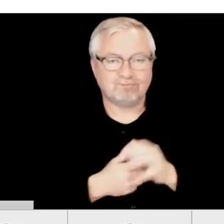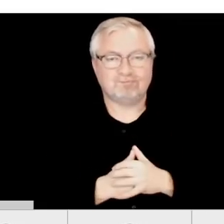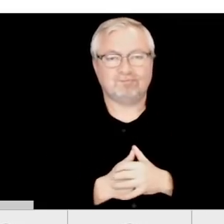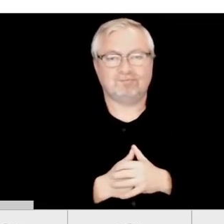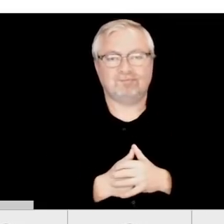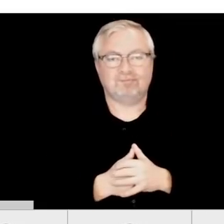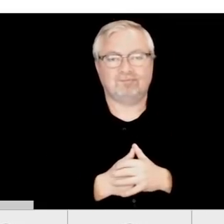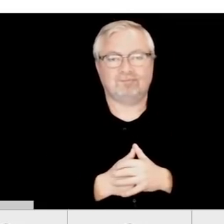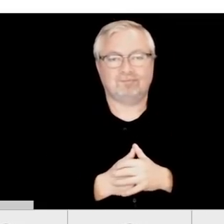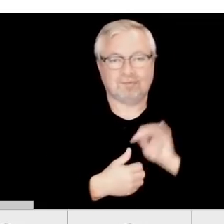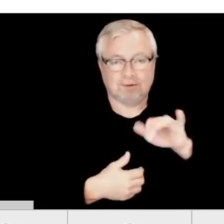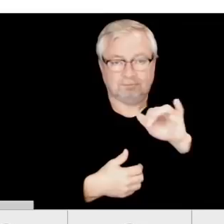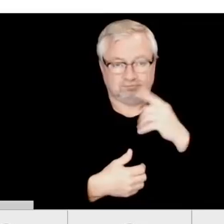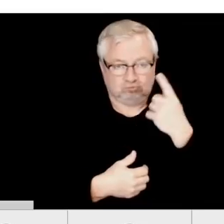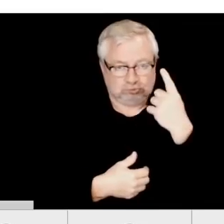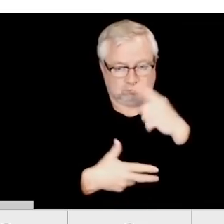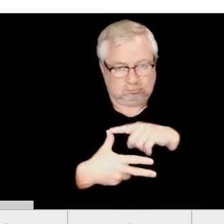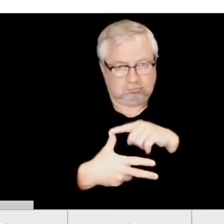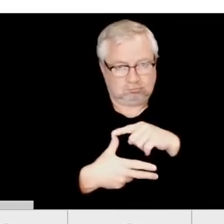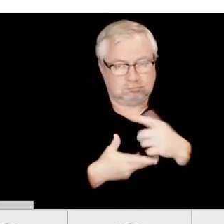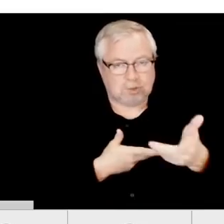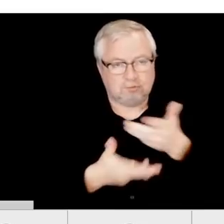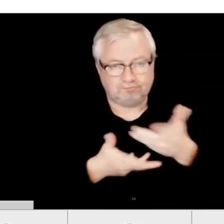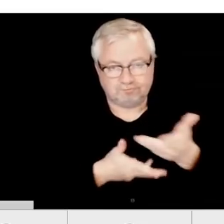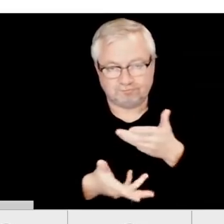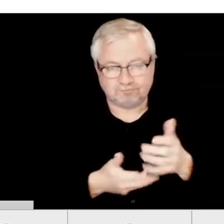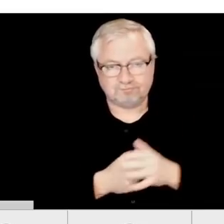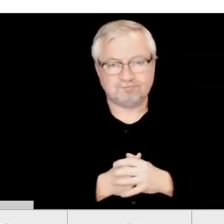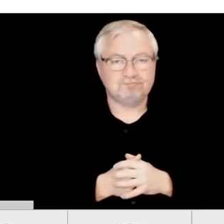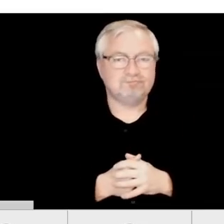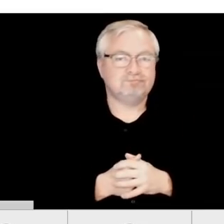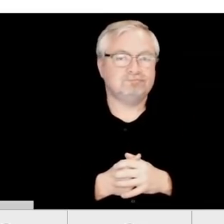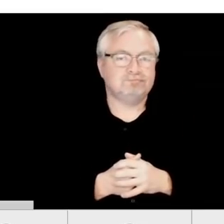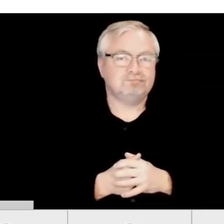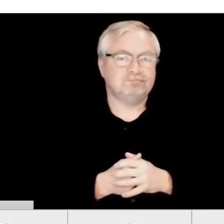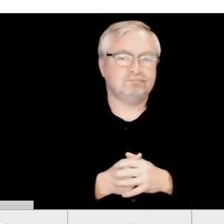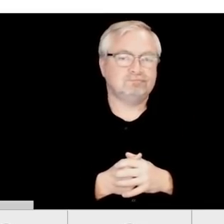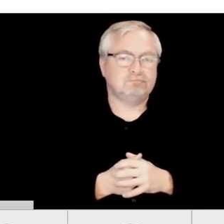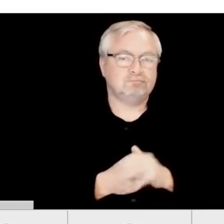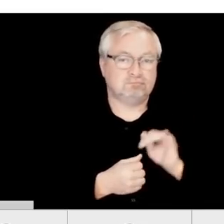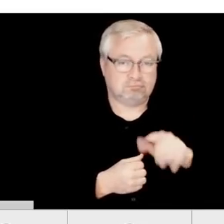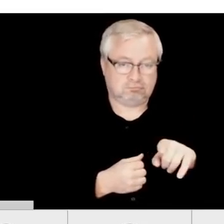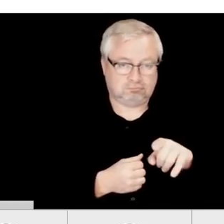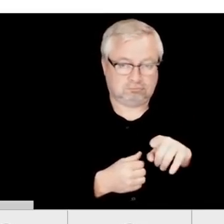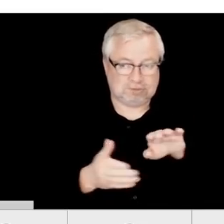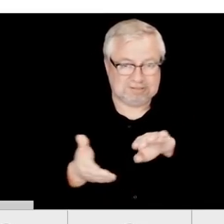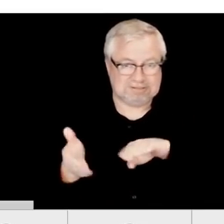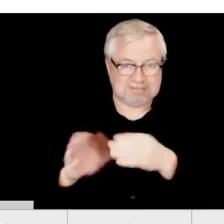Number one, as the deaths rise and as we calibrate the rising deaths, our mortality increases.